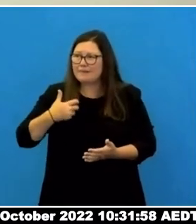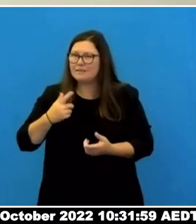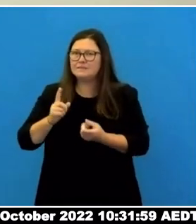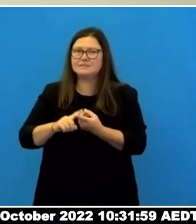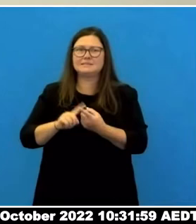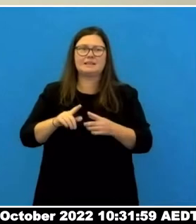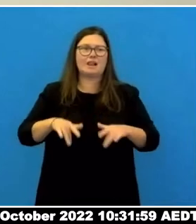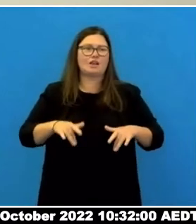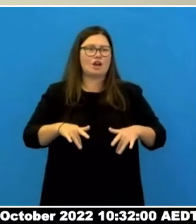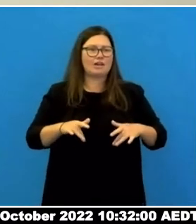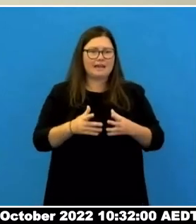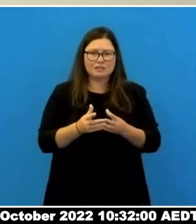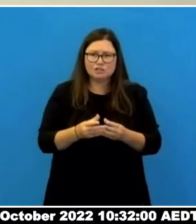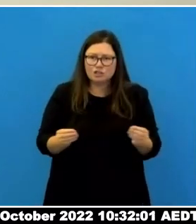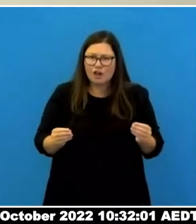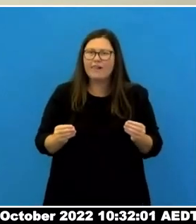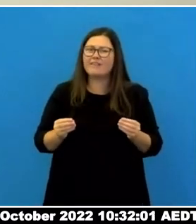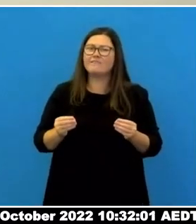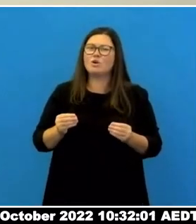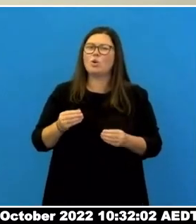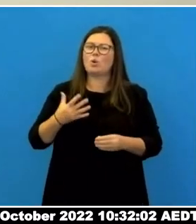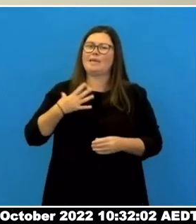or the capacity or the knowledge or the ability to do so.